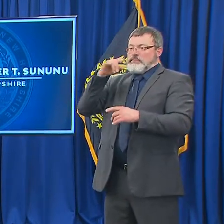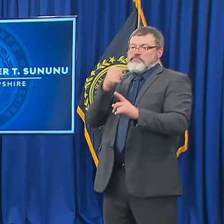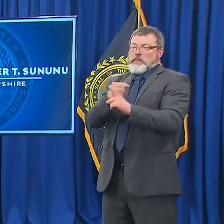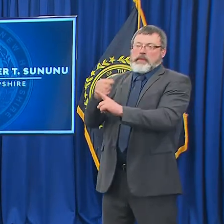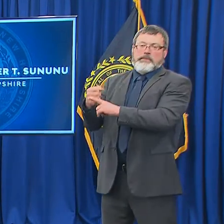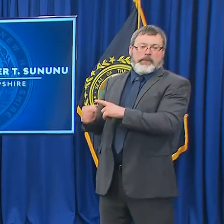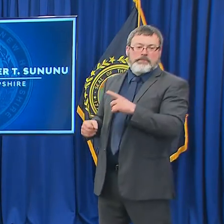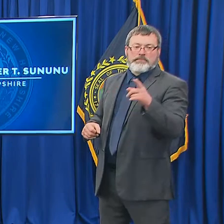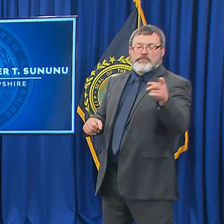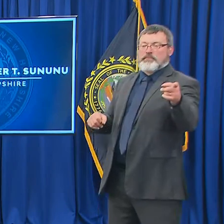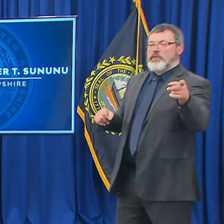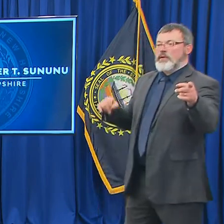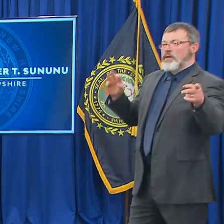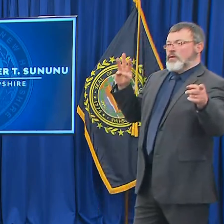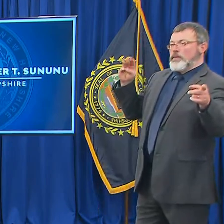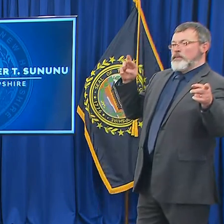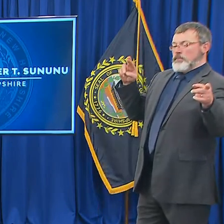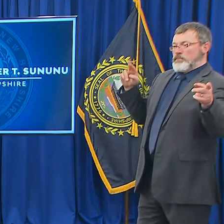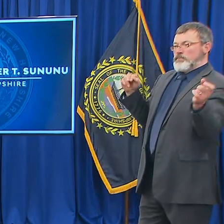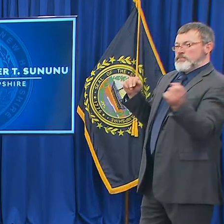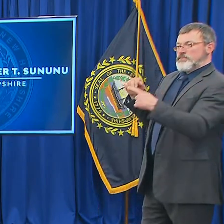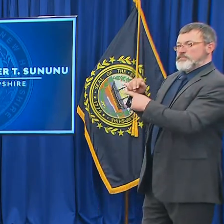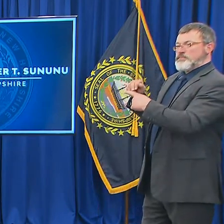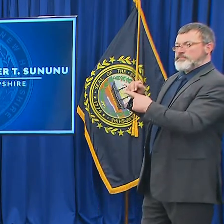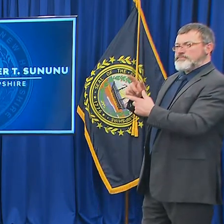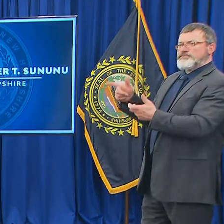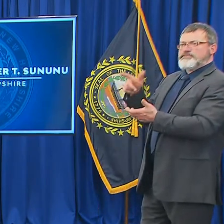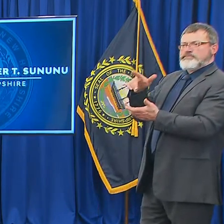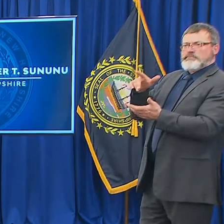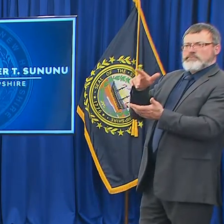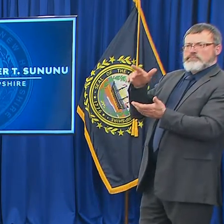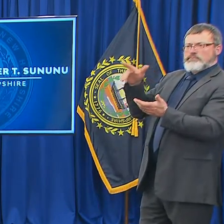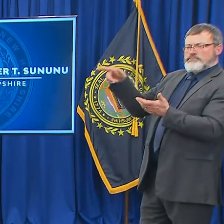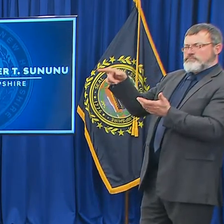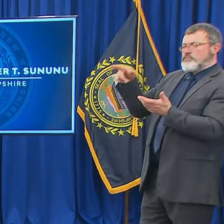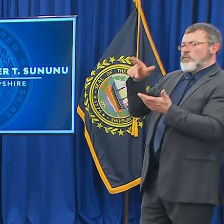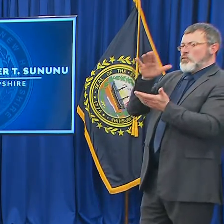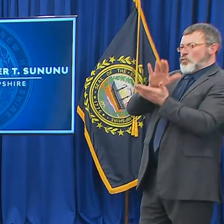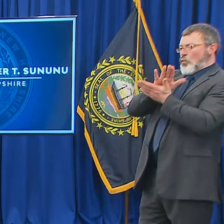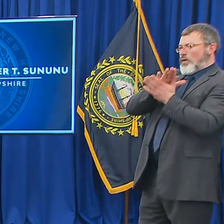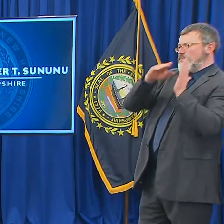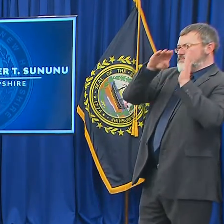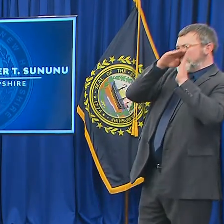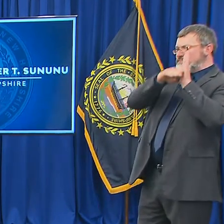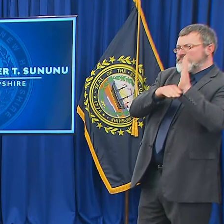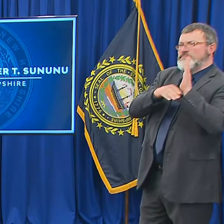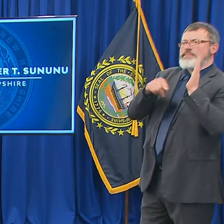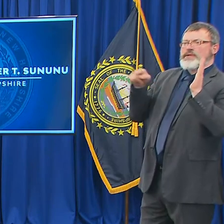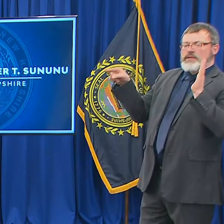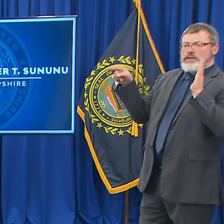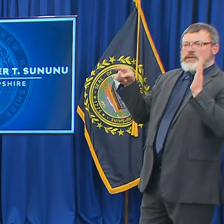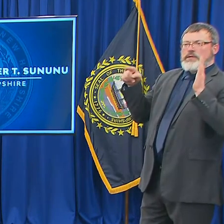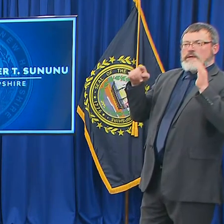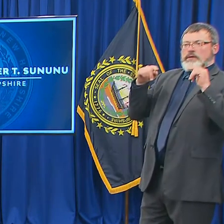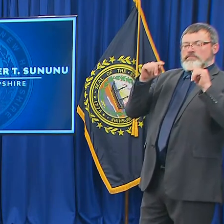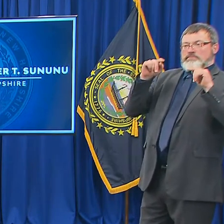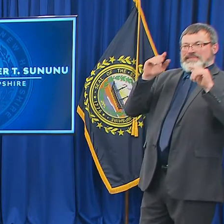That's the it wasn't done just for to fill some time it was done by epidemiologists.